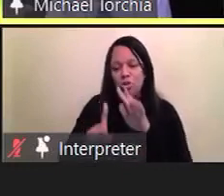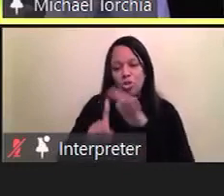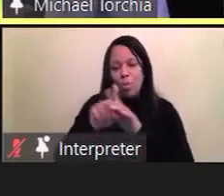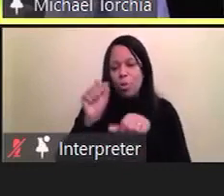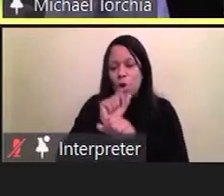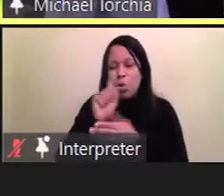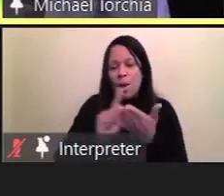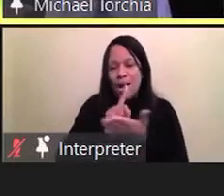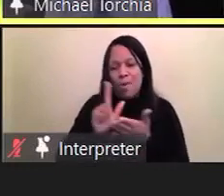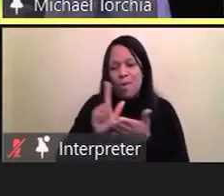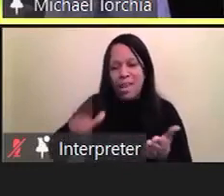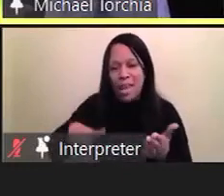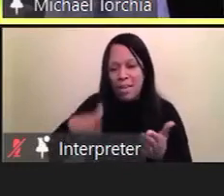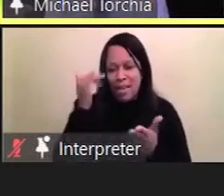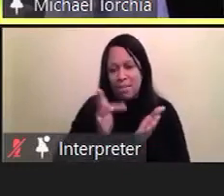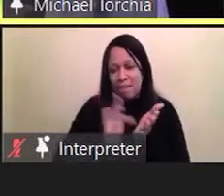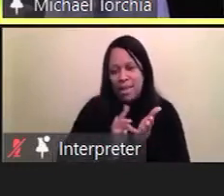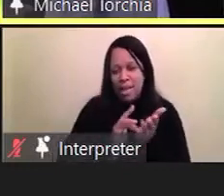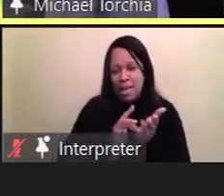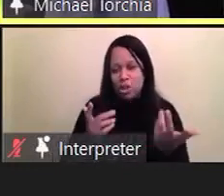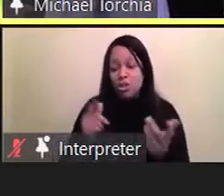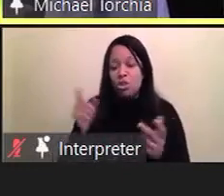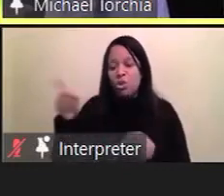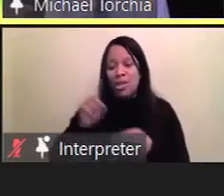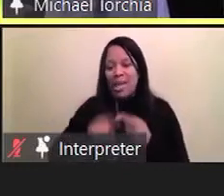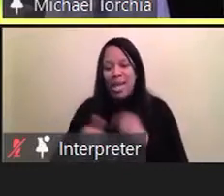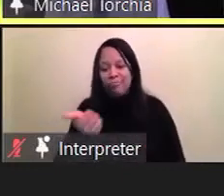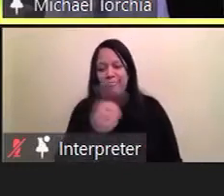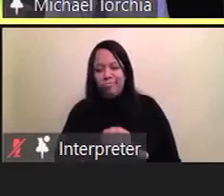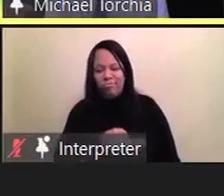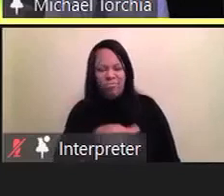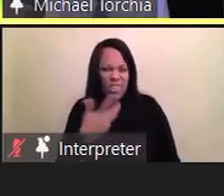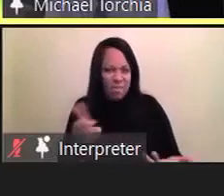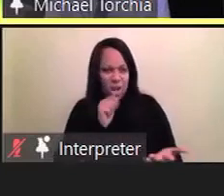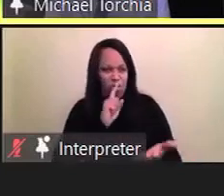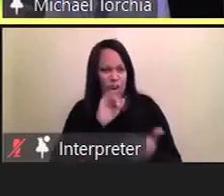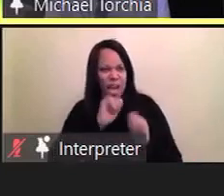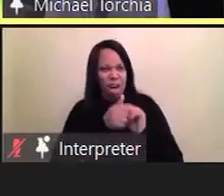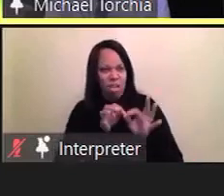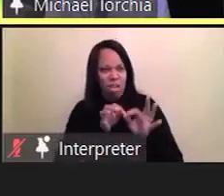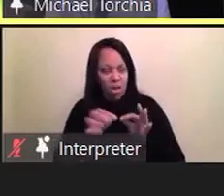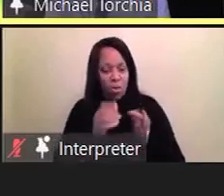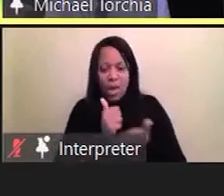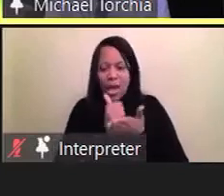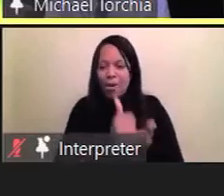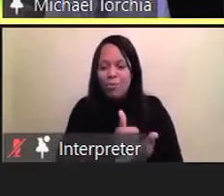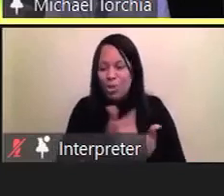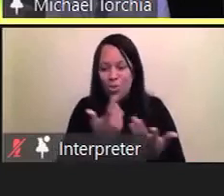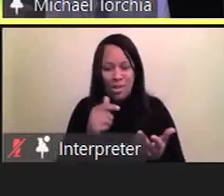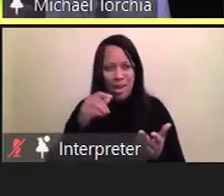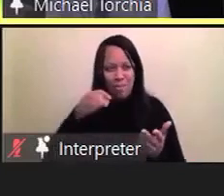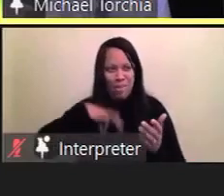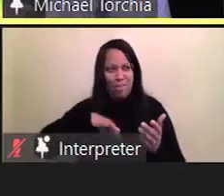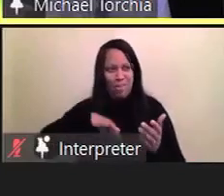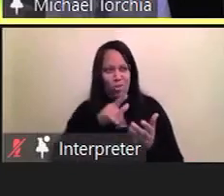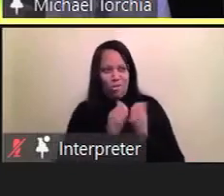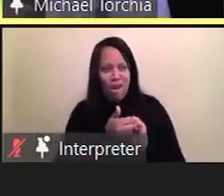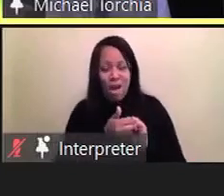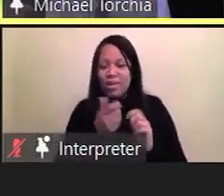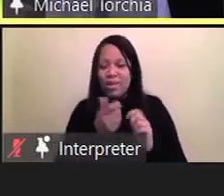well, I don't see how that's going to help you. Or, I don't really think that's going to be very beneficial to you.